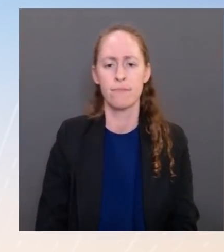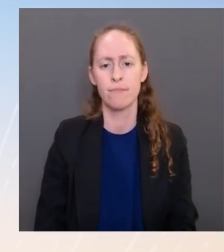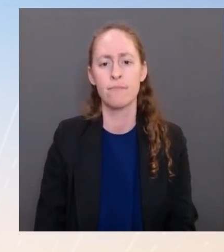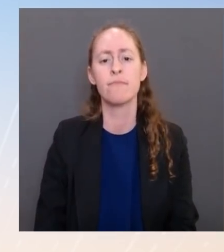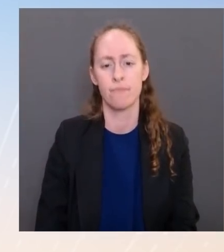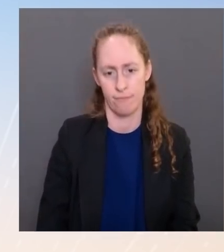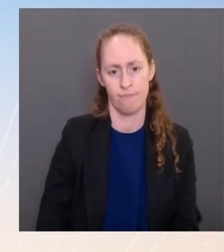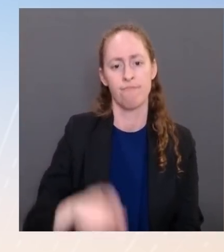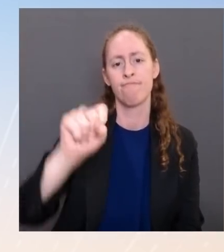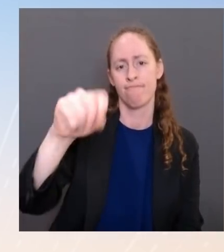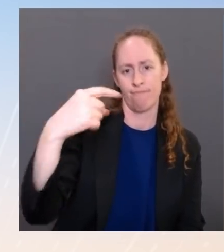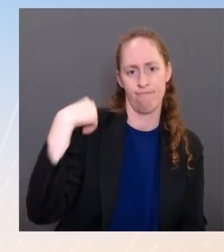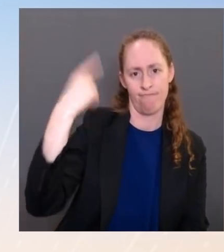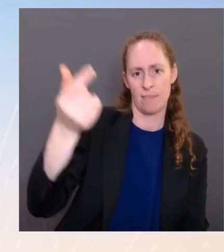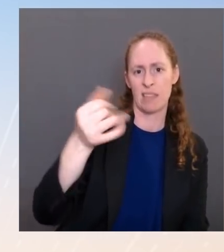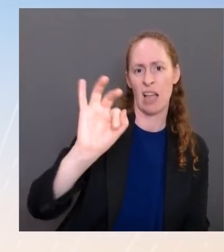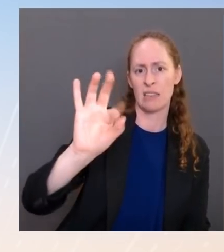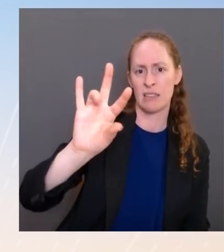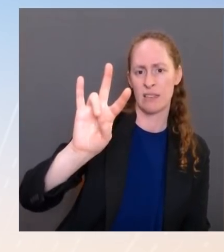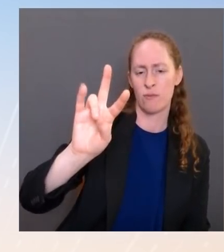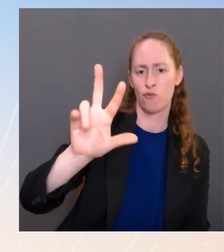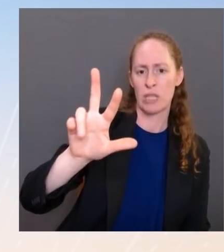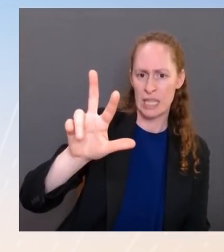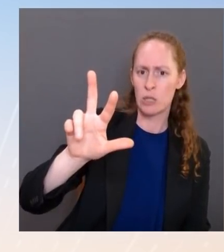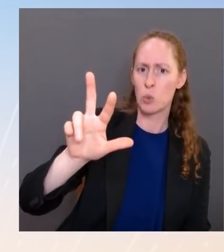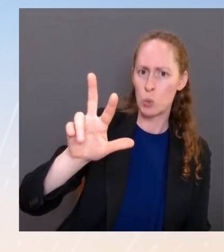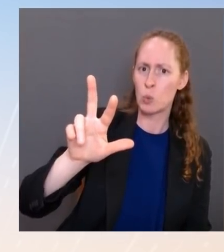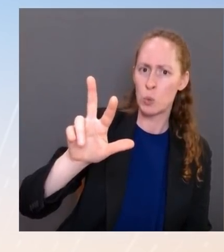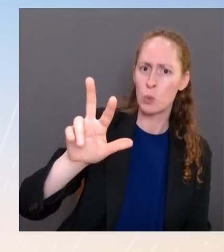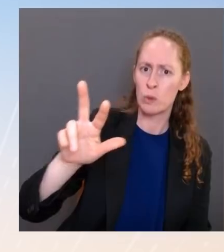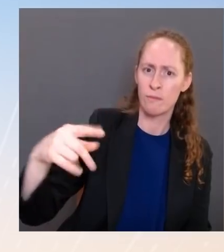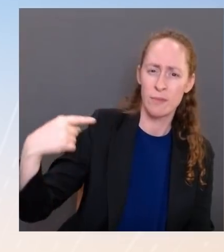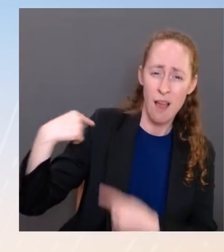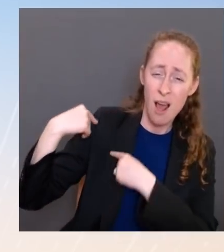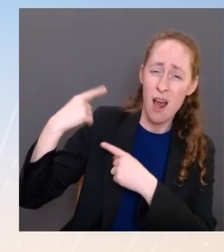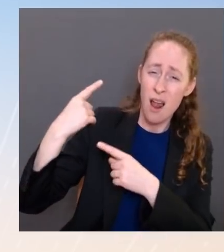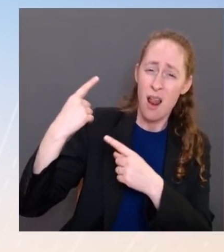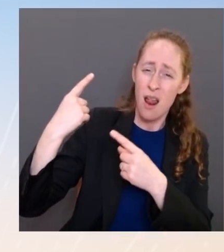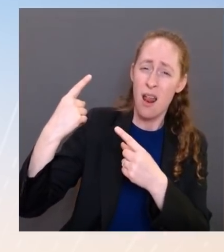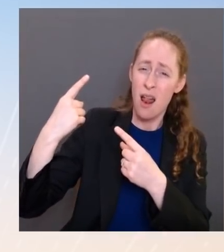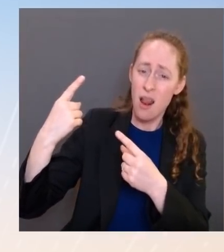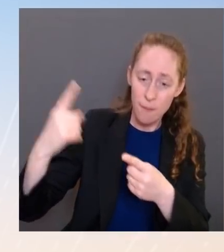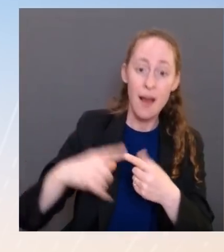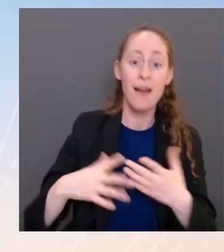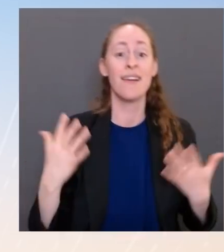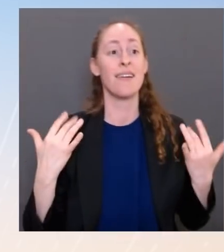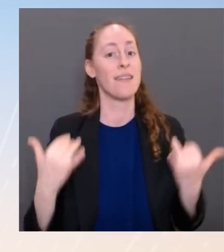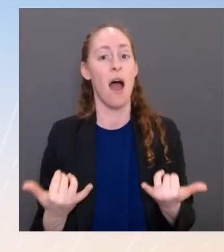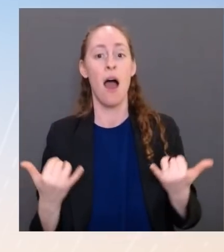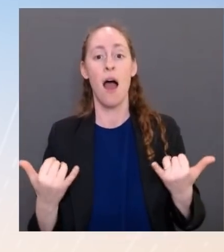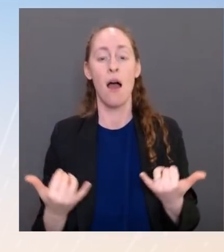since all this happened. But now you have people like Elizabeth Warren and Senator Schumer who are pushing this hard.